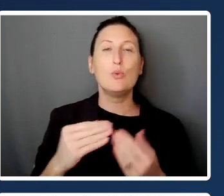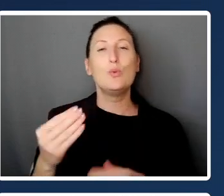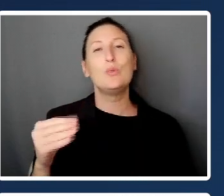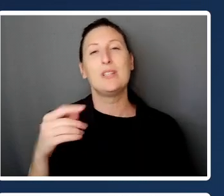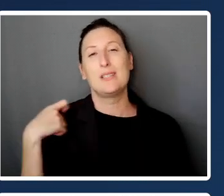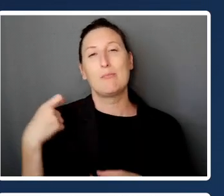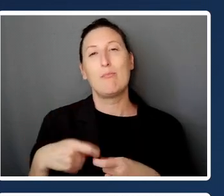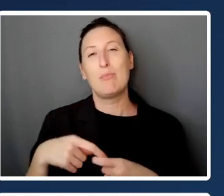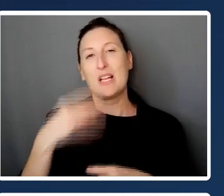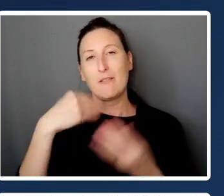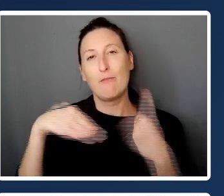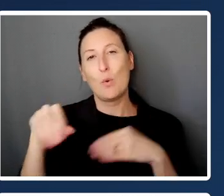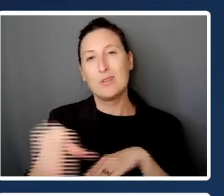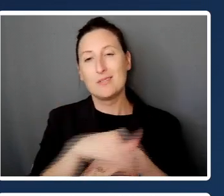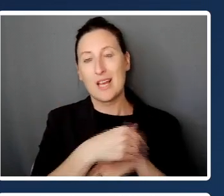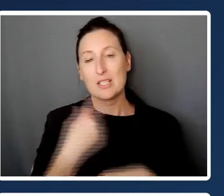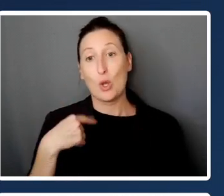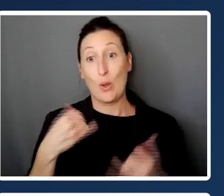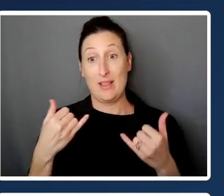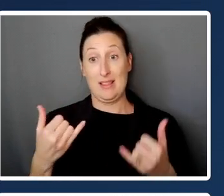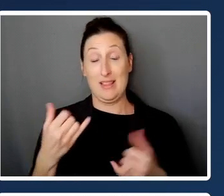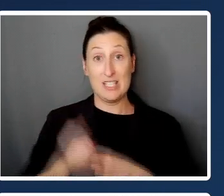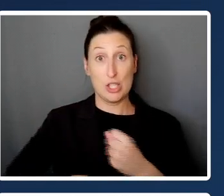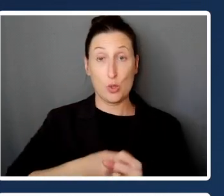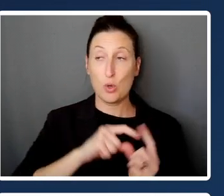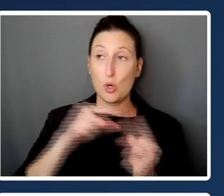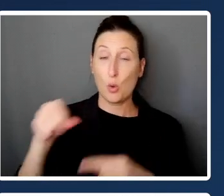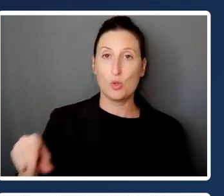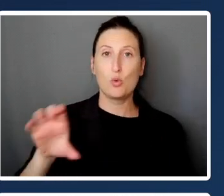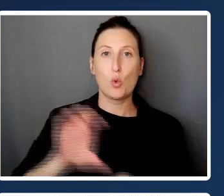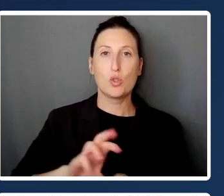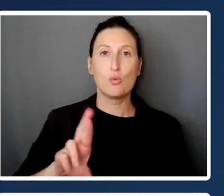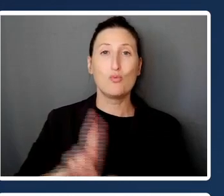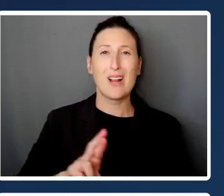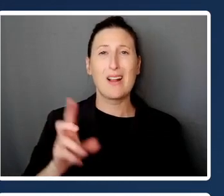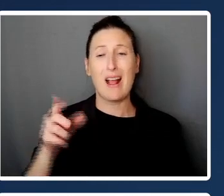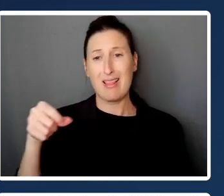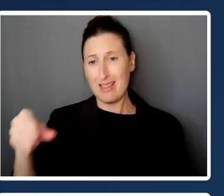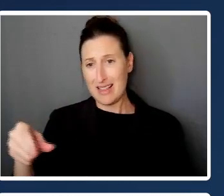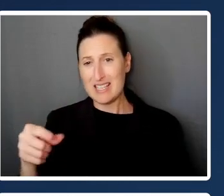and this year we're going to Costa Rica. And this is -- even though we have a small little town,